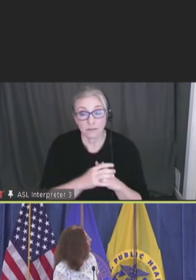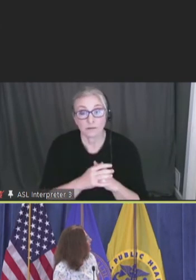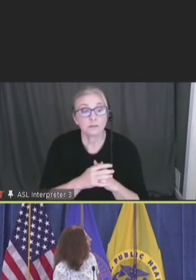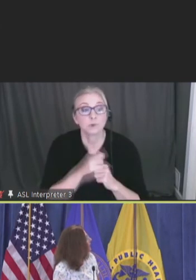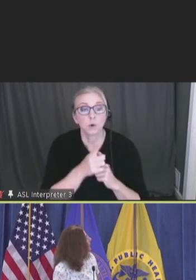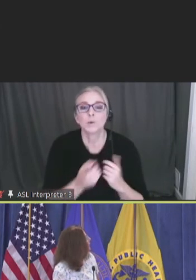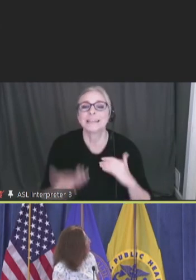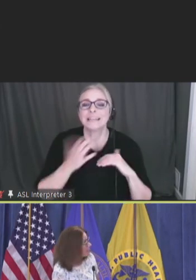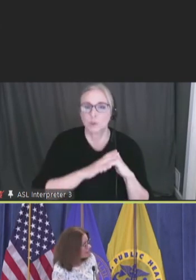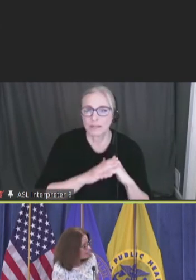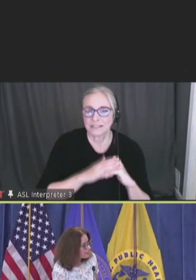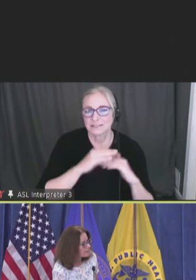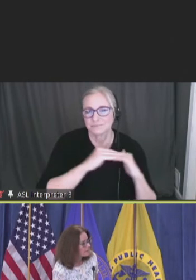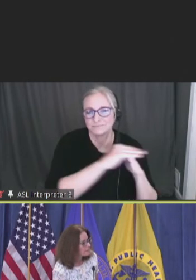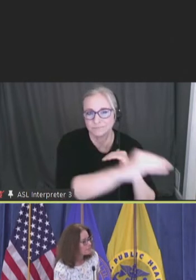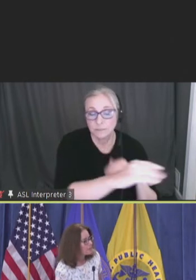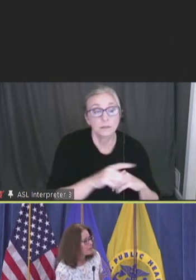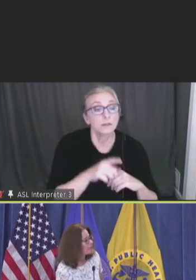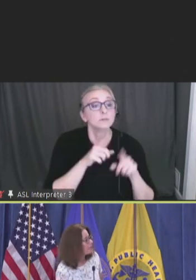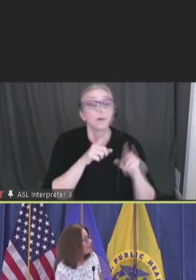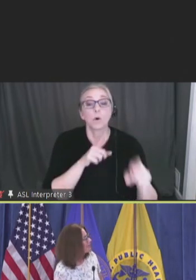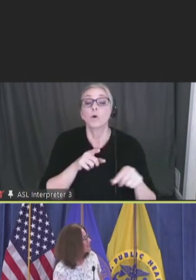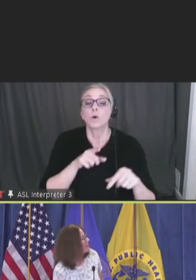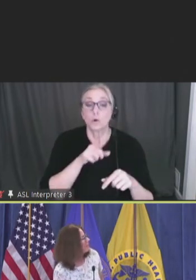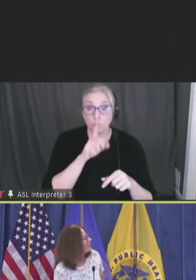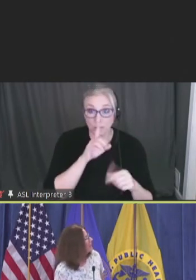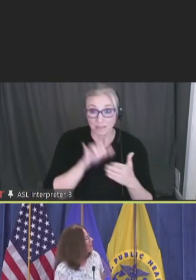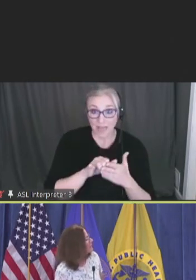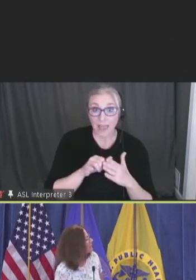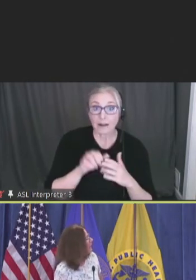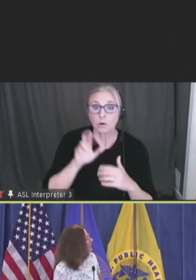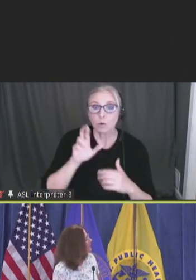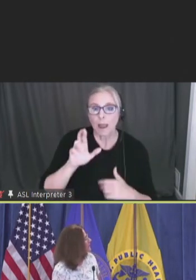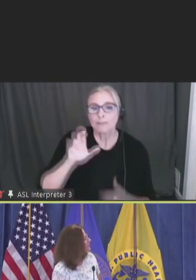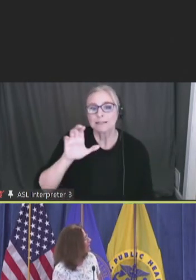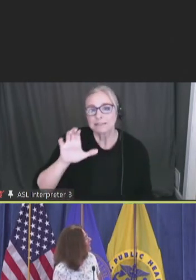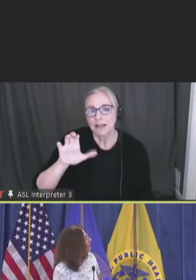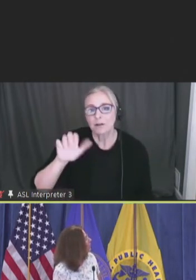So, again, this is a summary of the rapid cycle analysis findings.